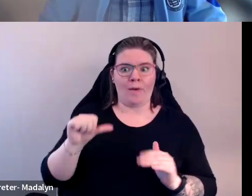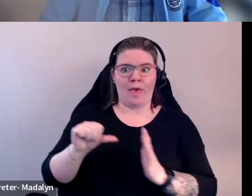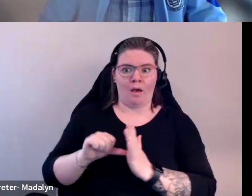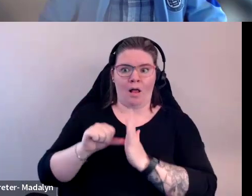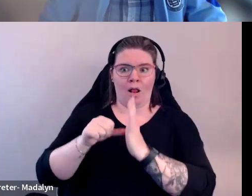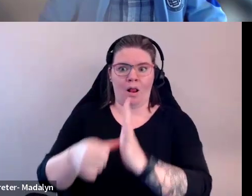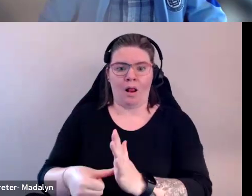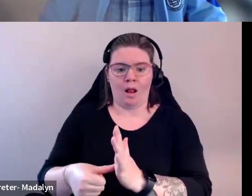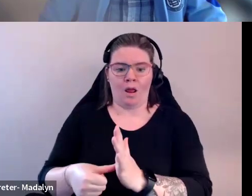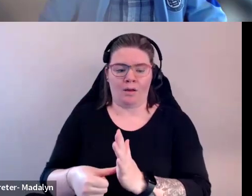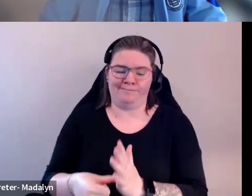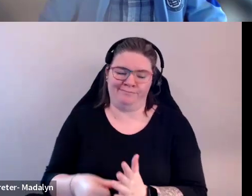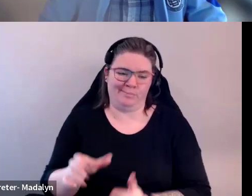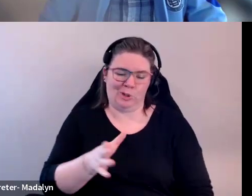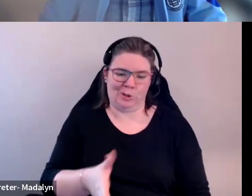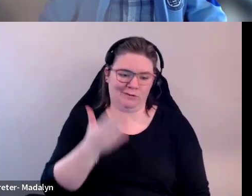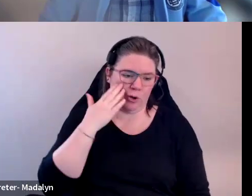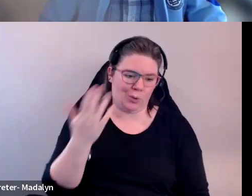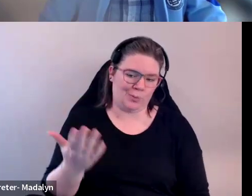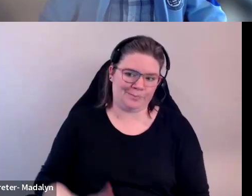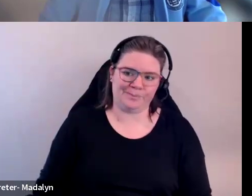Don Posh: you never know. It seems like